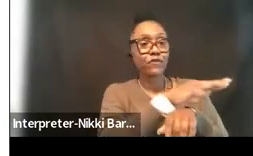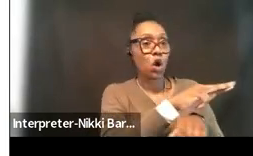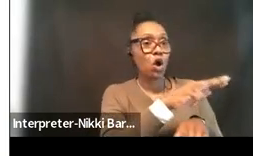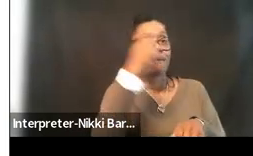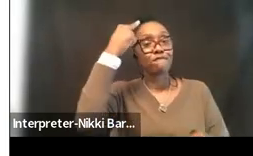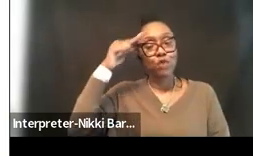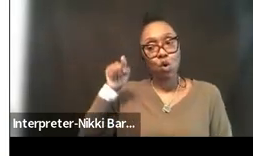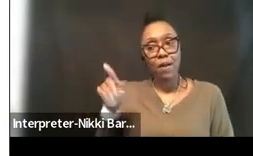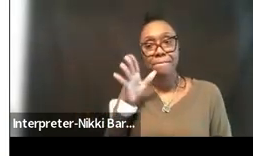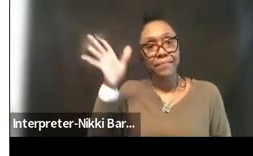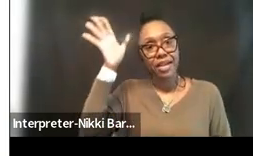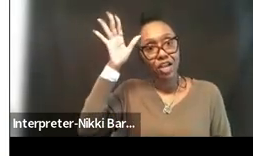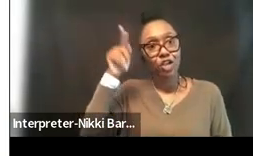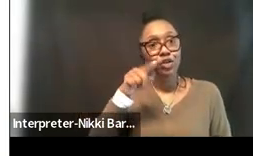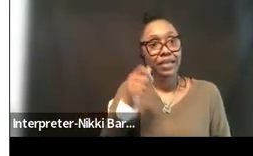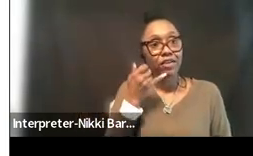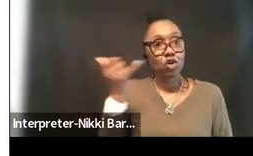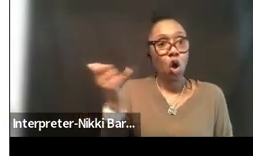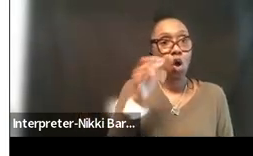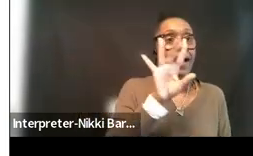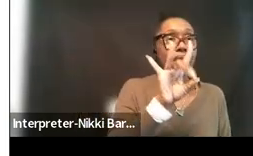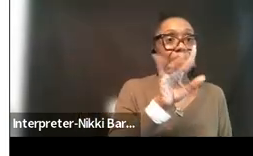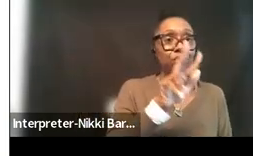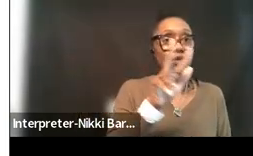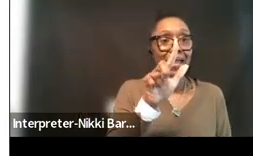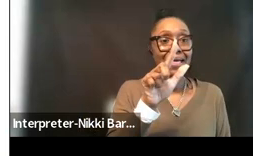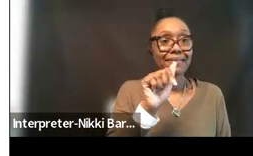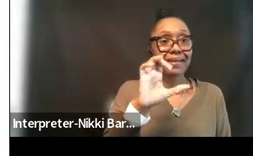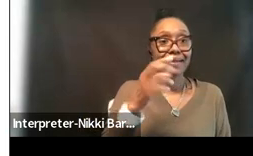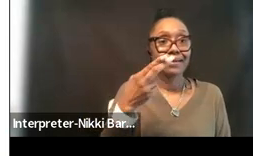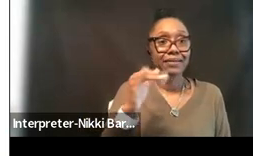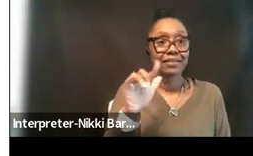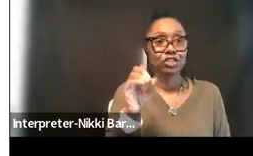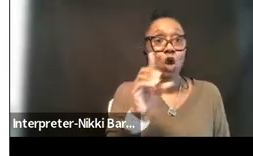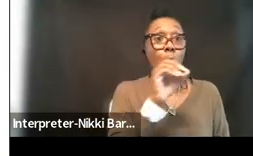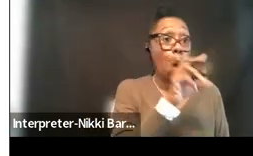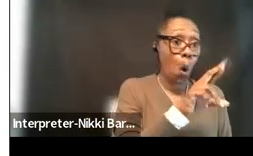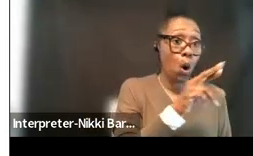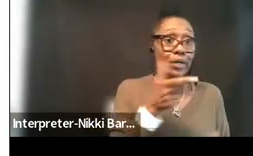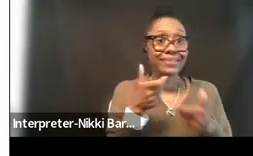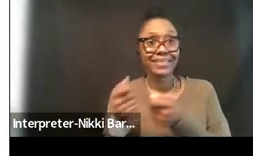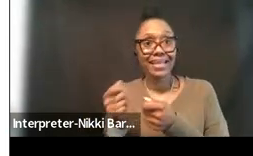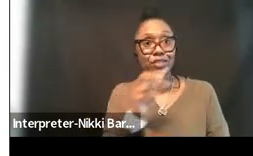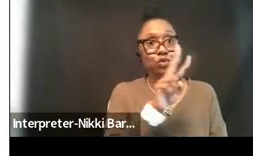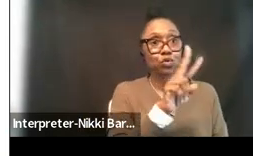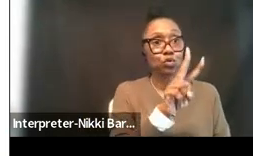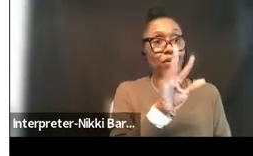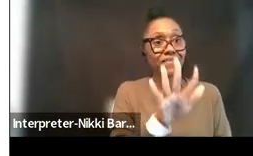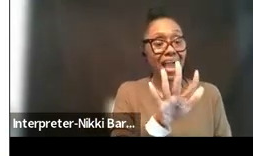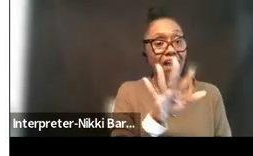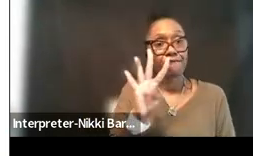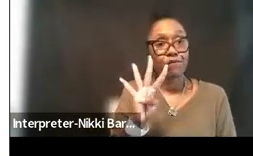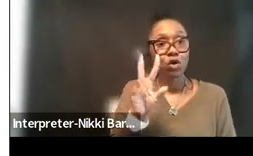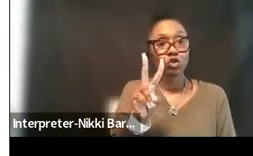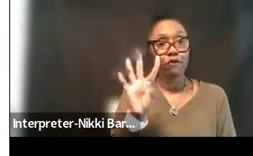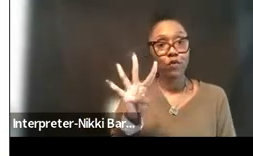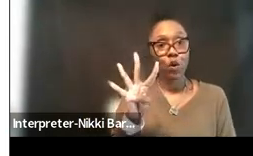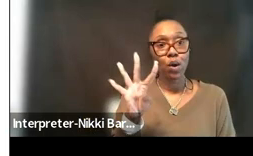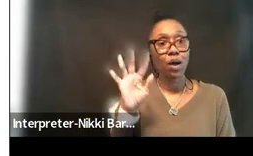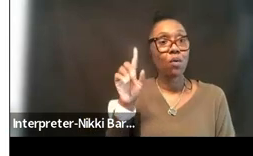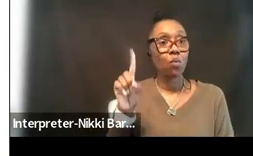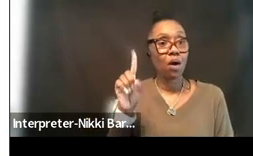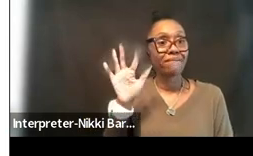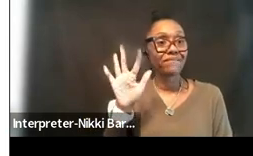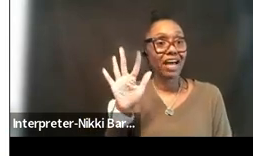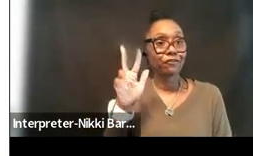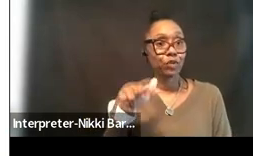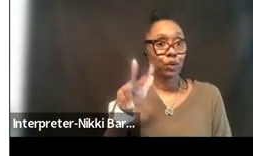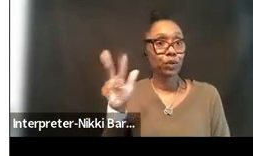That can be reached by dialing 8 3 3 LA child. Or by texting (225) 424-1533.